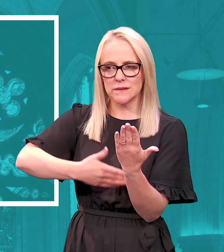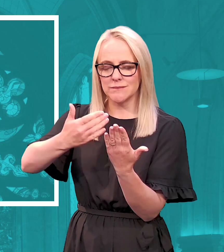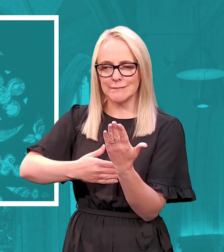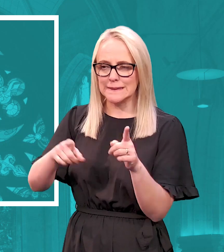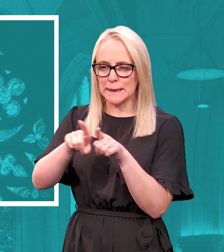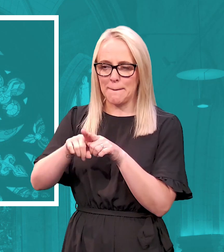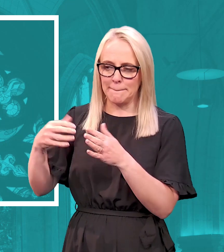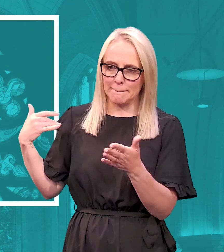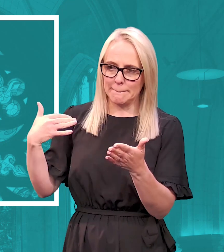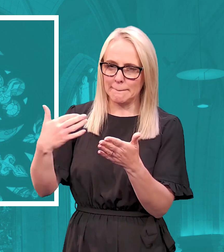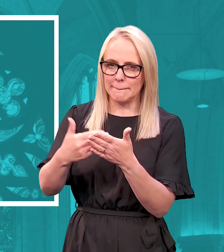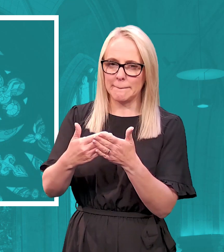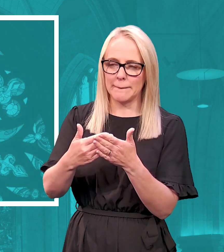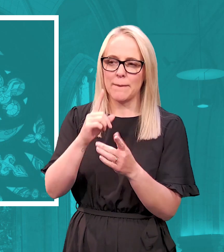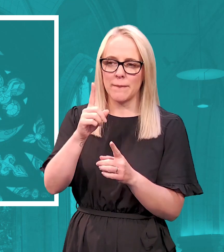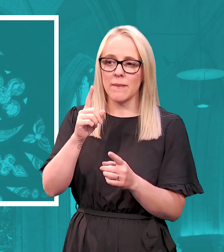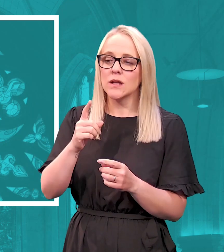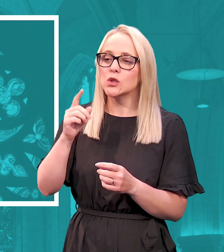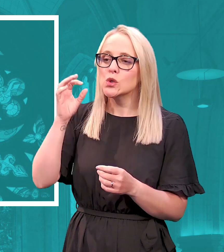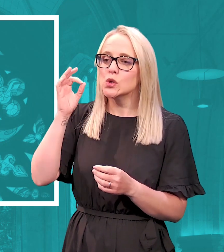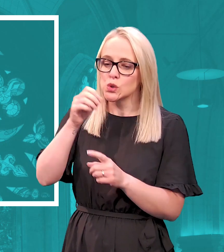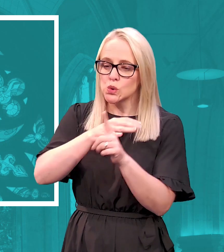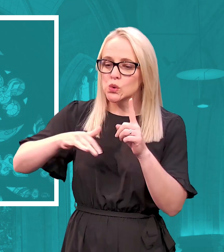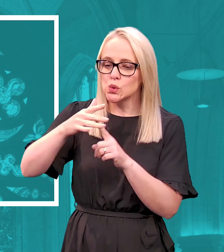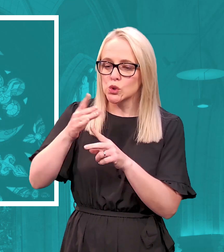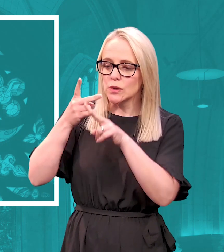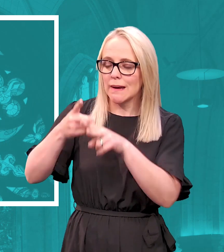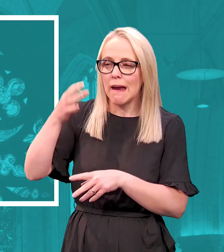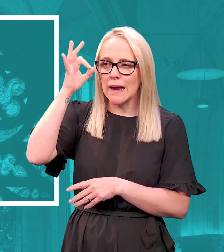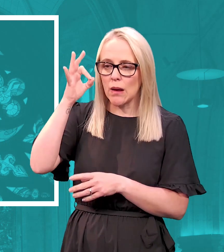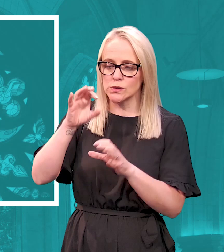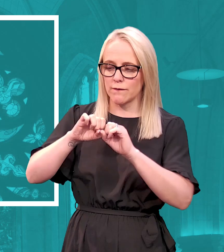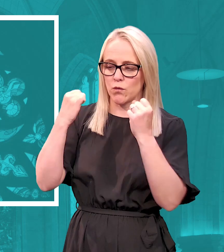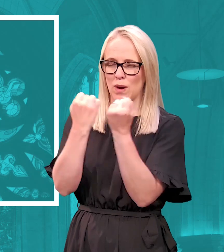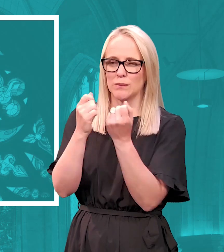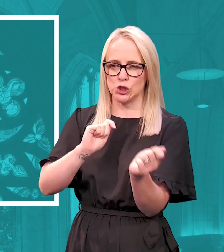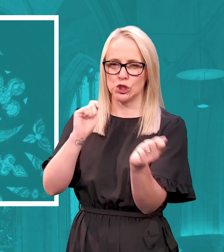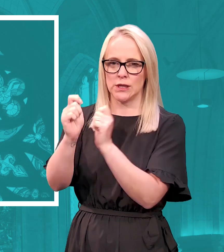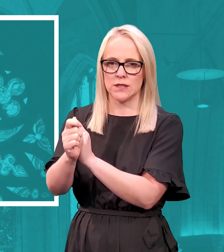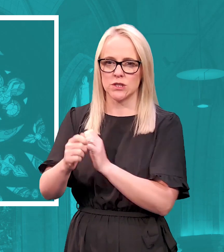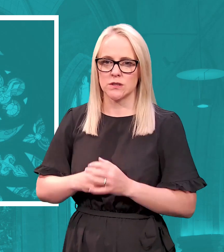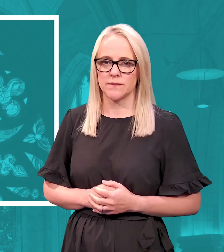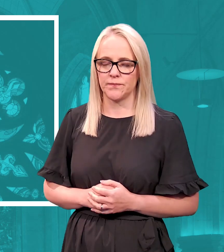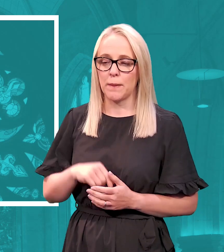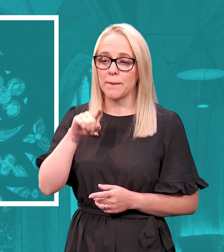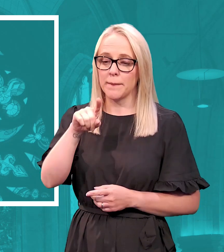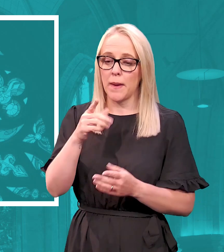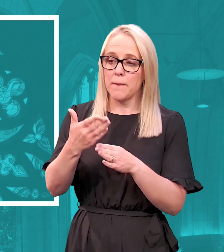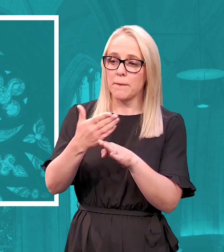and the Social Care Council have. Having spoken with conveners before processing all the nominations,